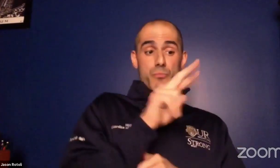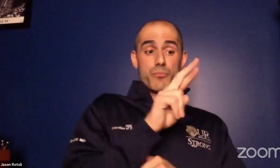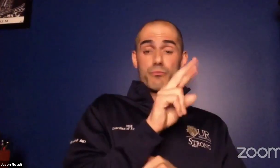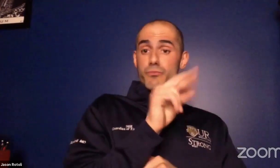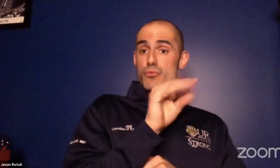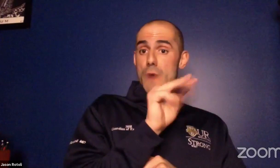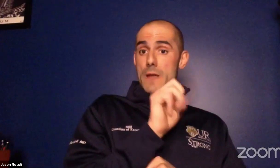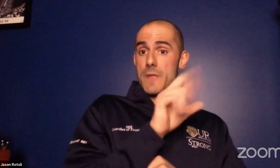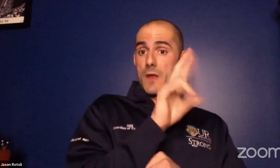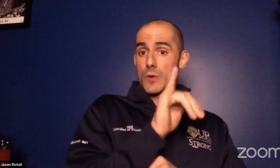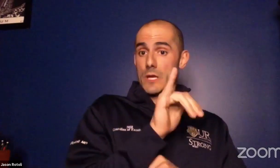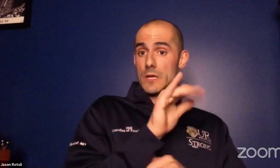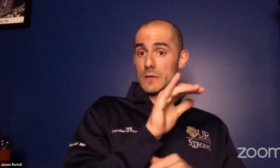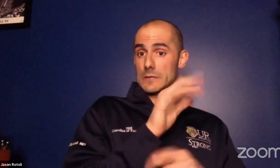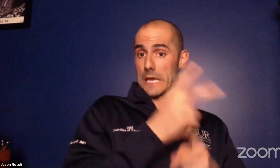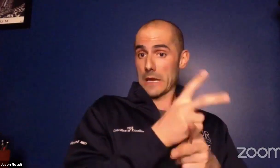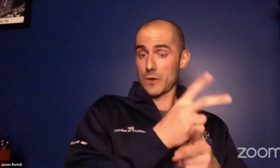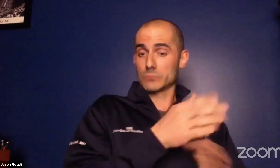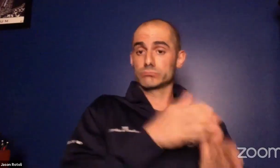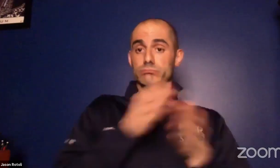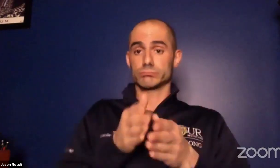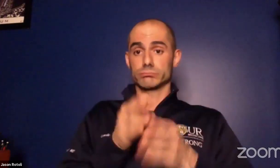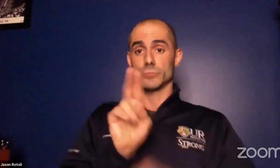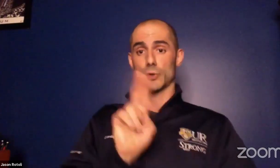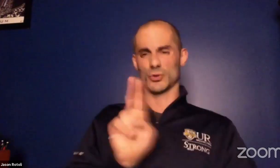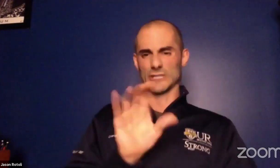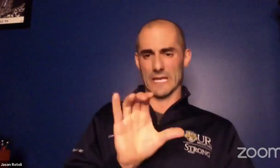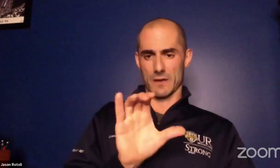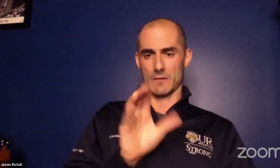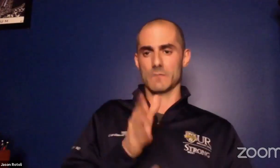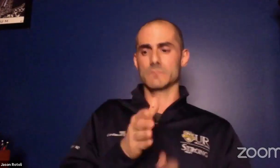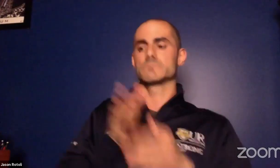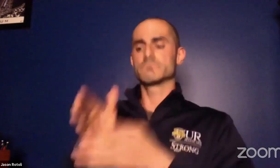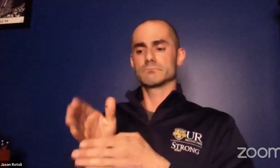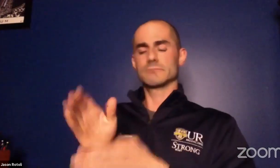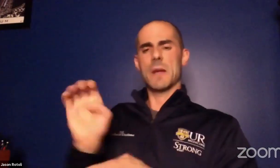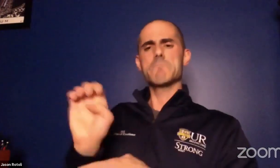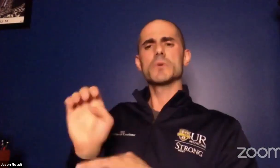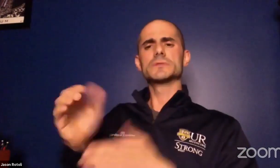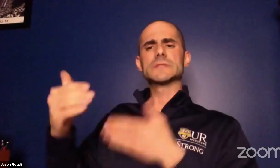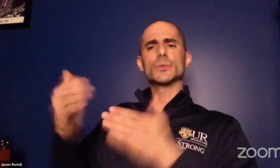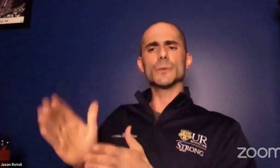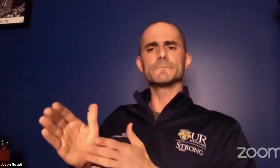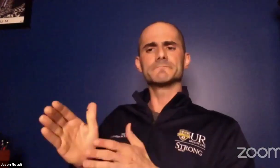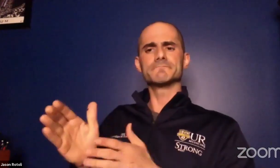watching and talking care of the patient care and what they are being given.